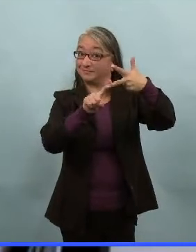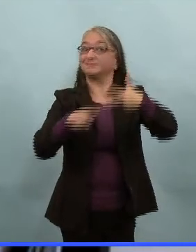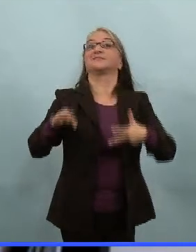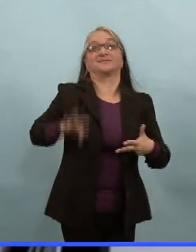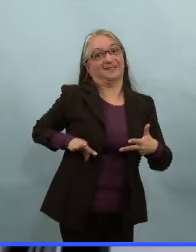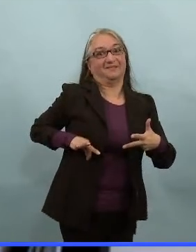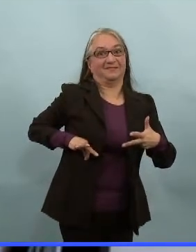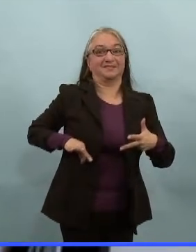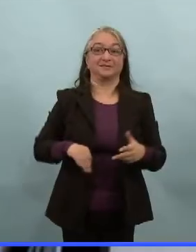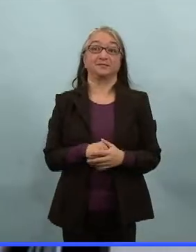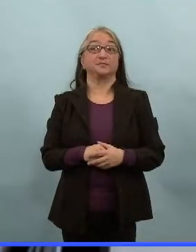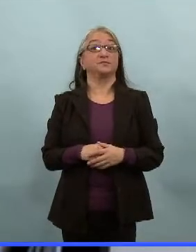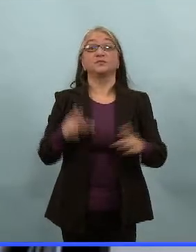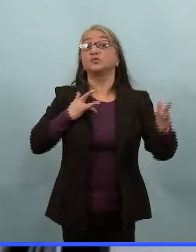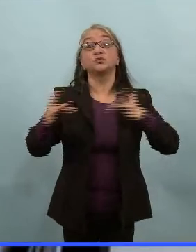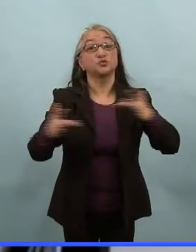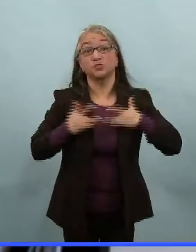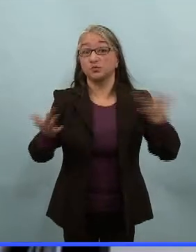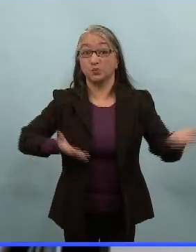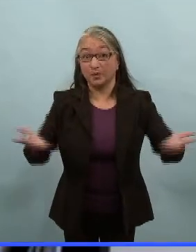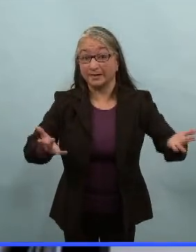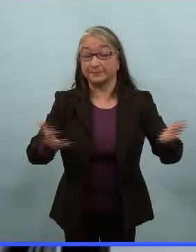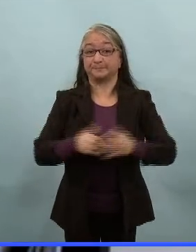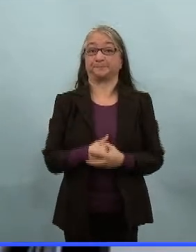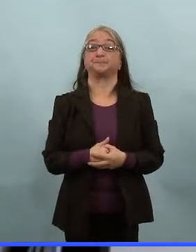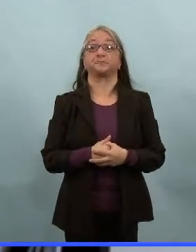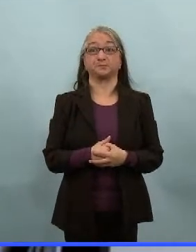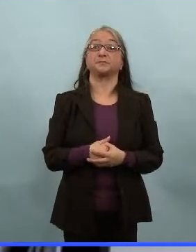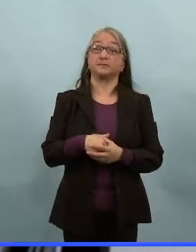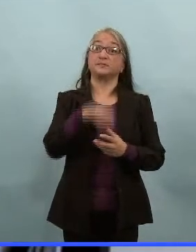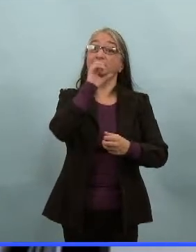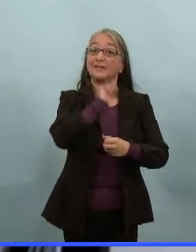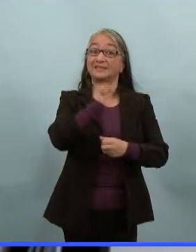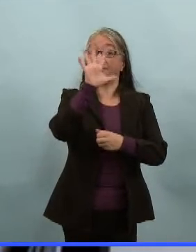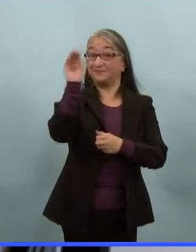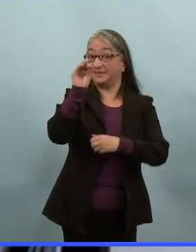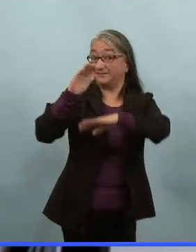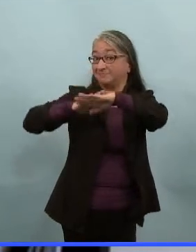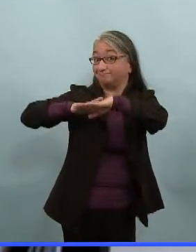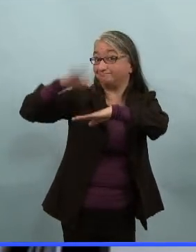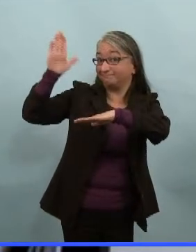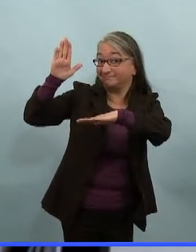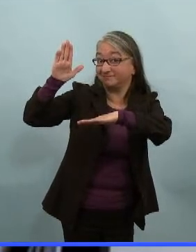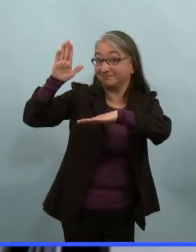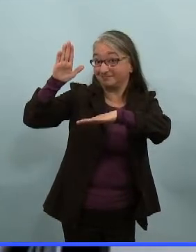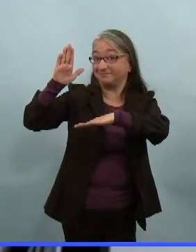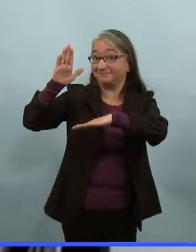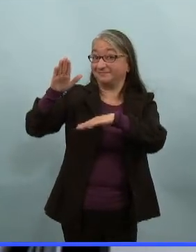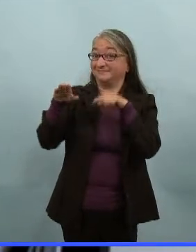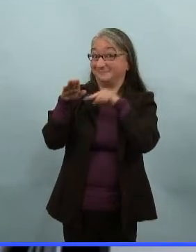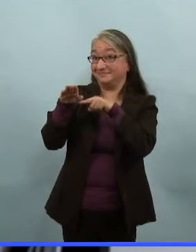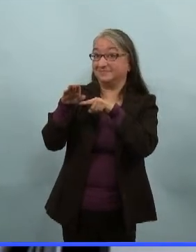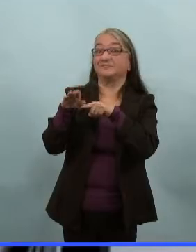at the over 50 group that you know at least half of them still have not received that third dose